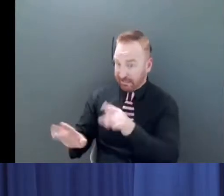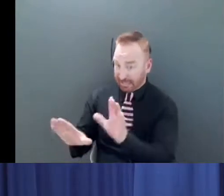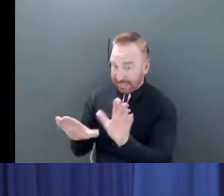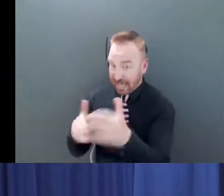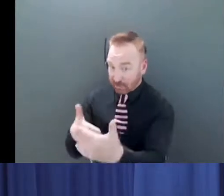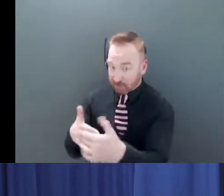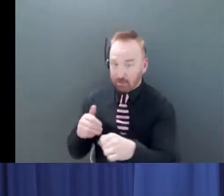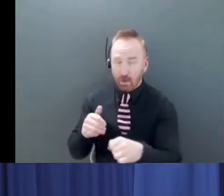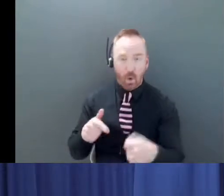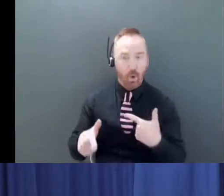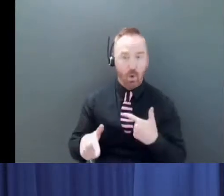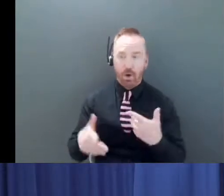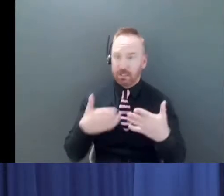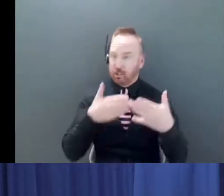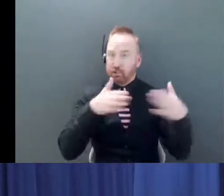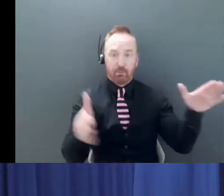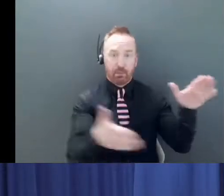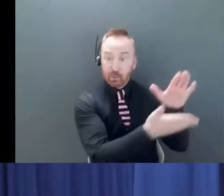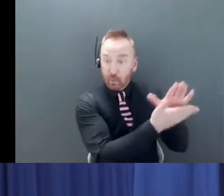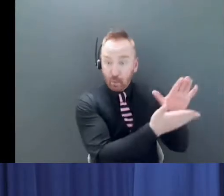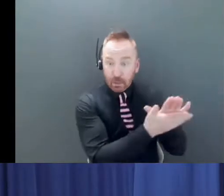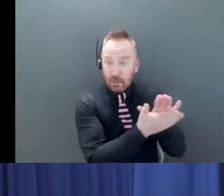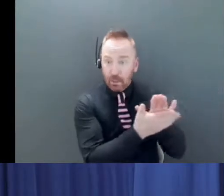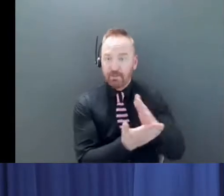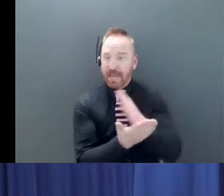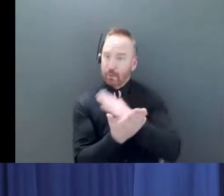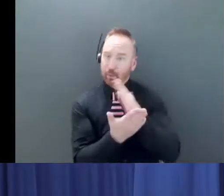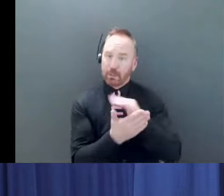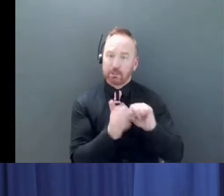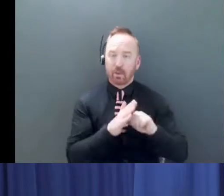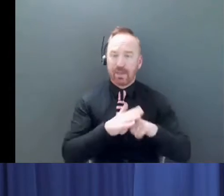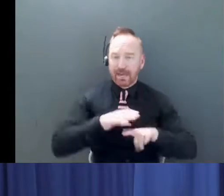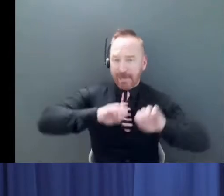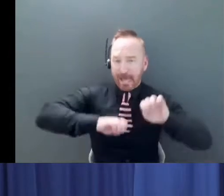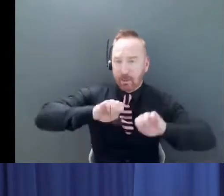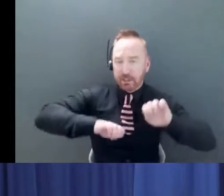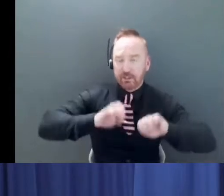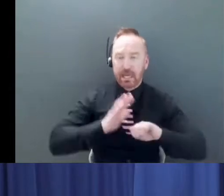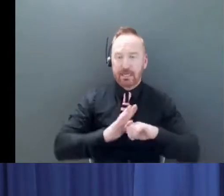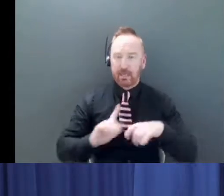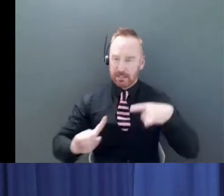or a potential wider exposure? So all of that evaluation takes place and we have very specific